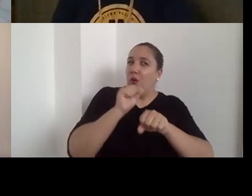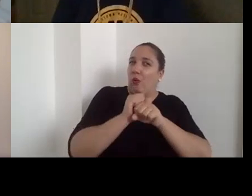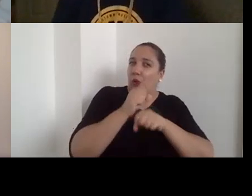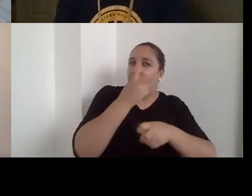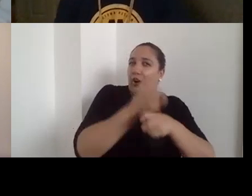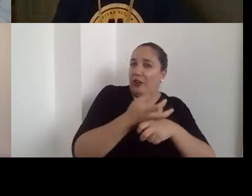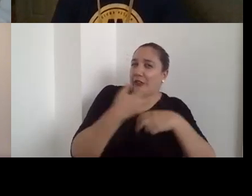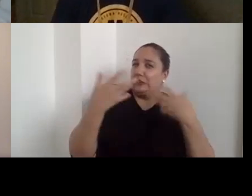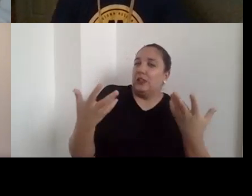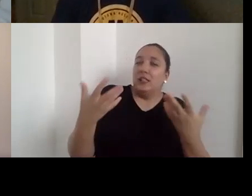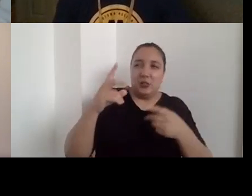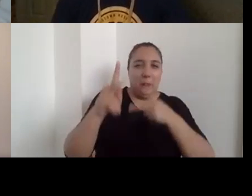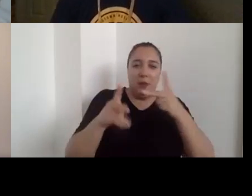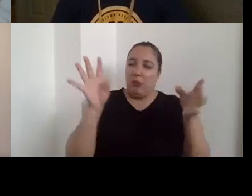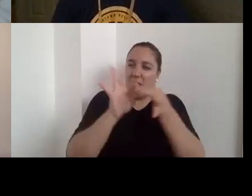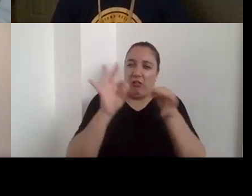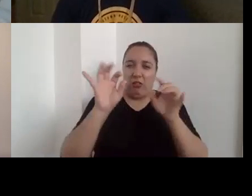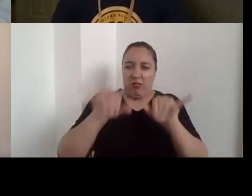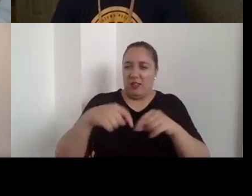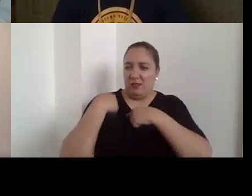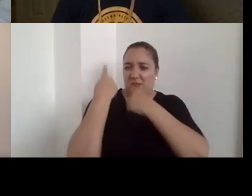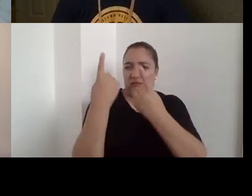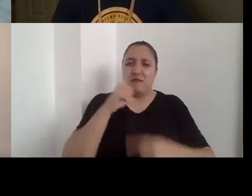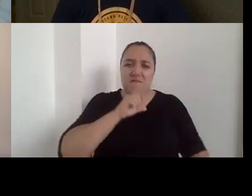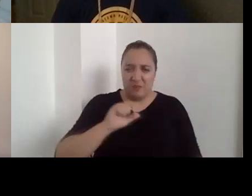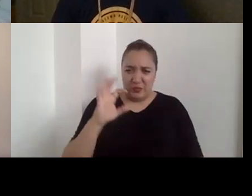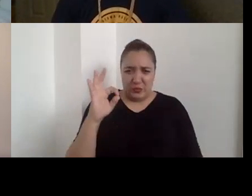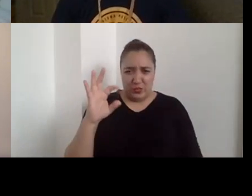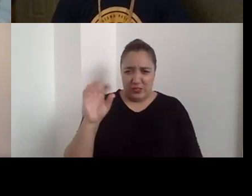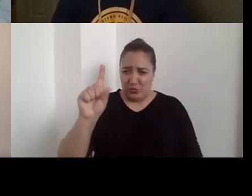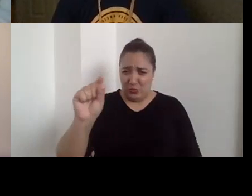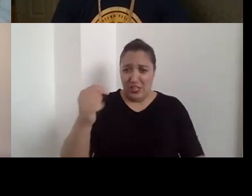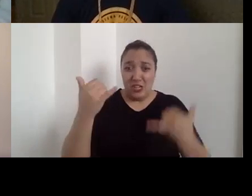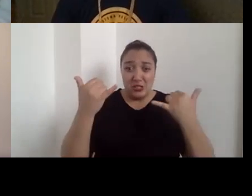And so to have like my whole livelihood go away and my work which is a big part of